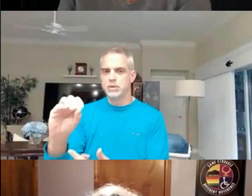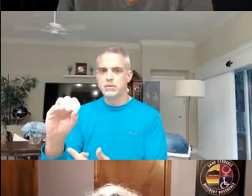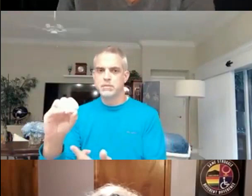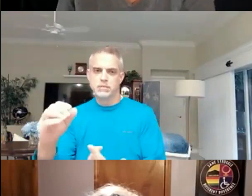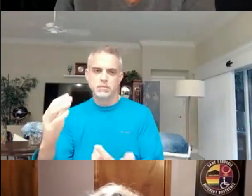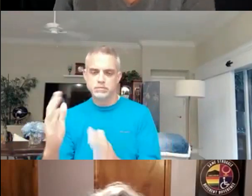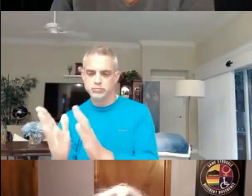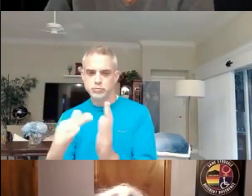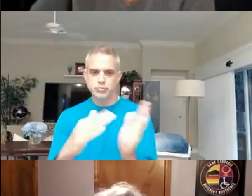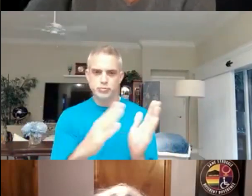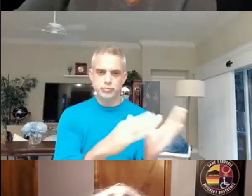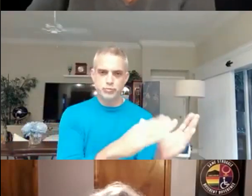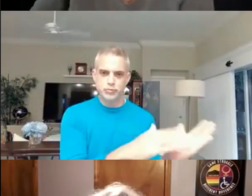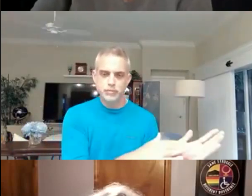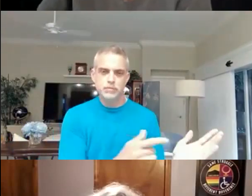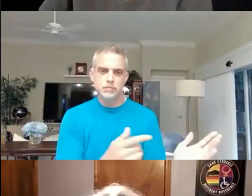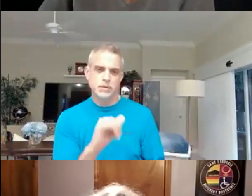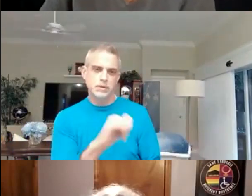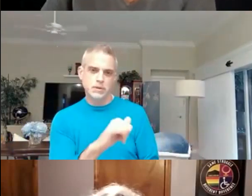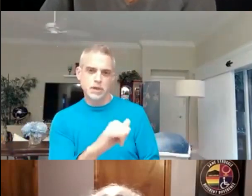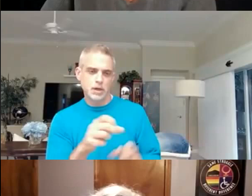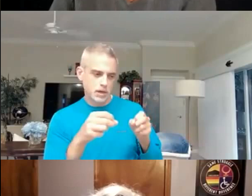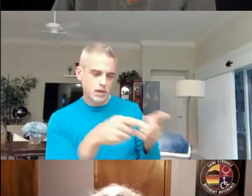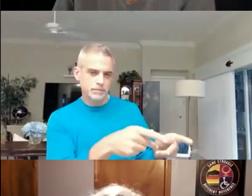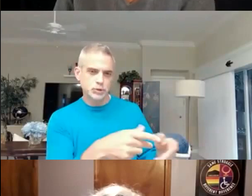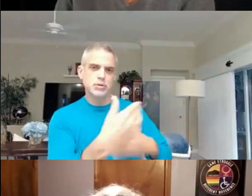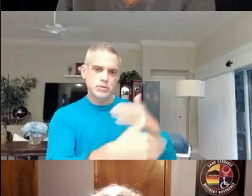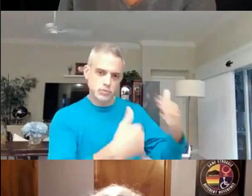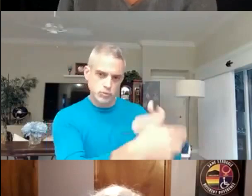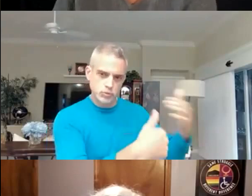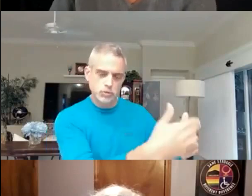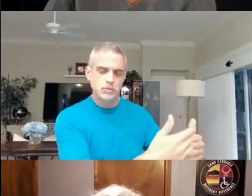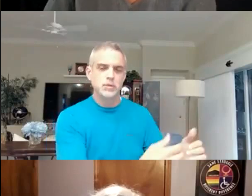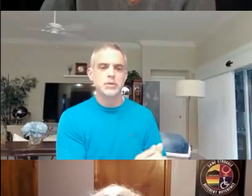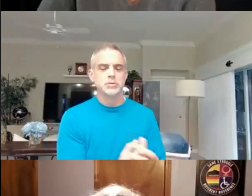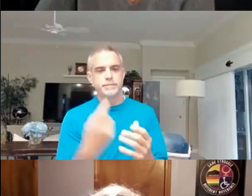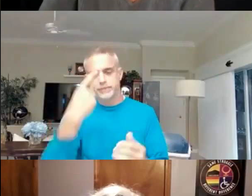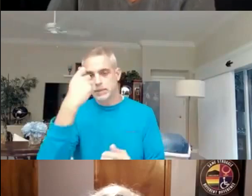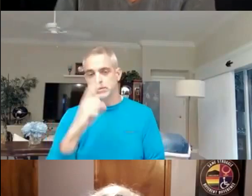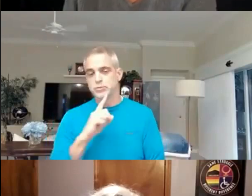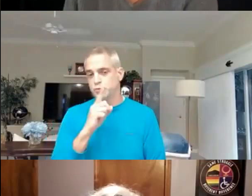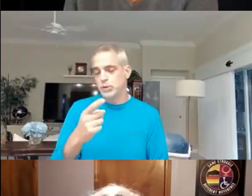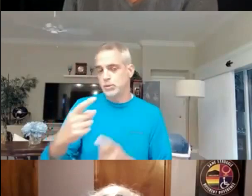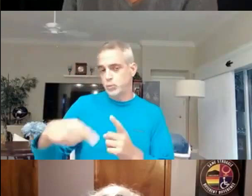shift and grow and move and different opportunities to be able to go